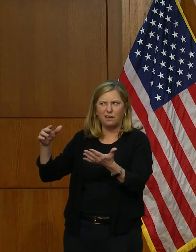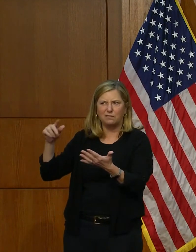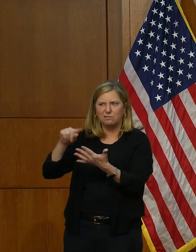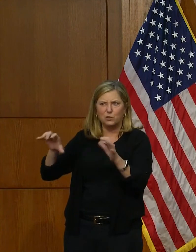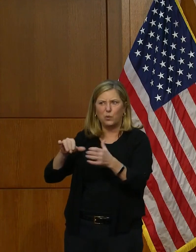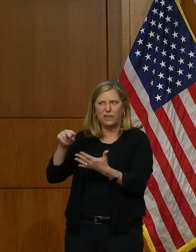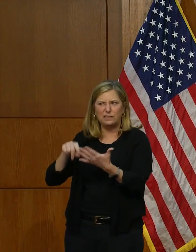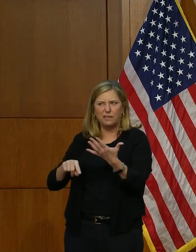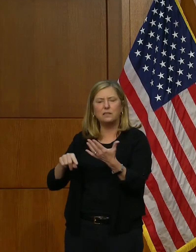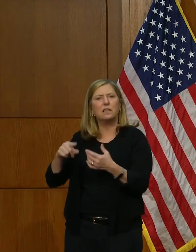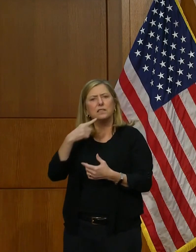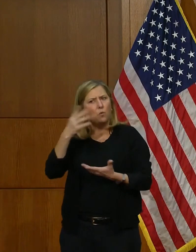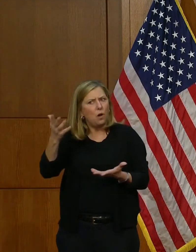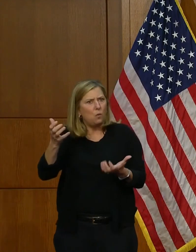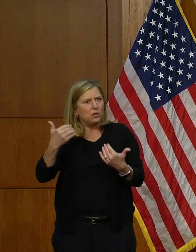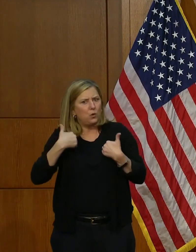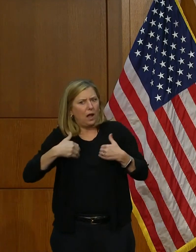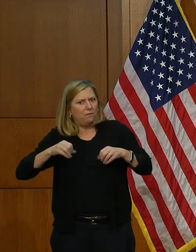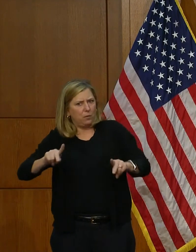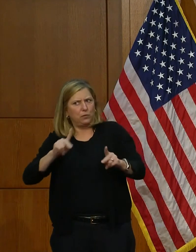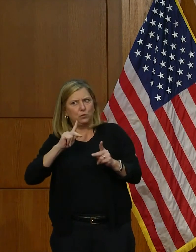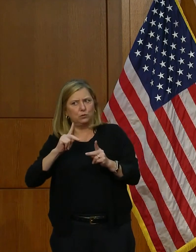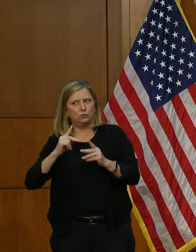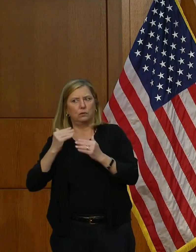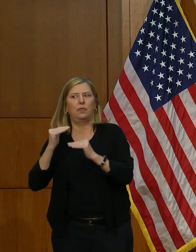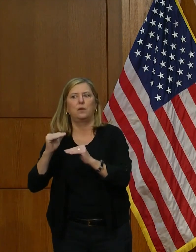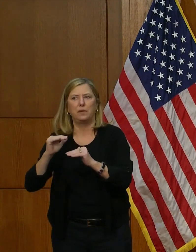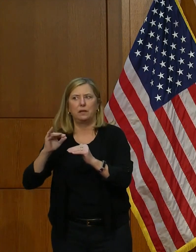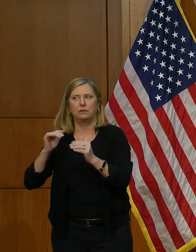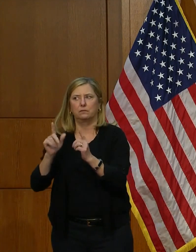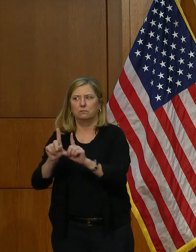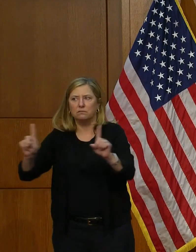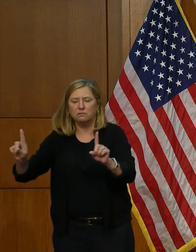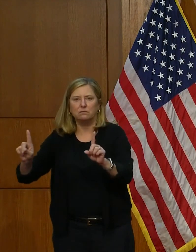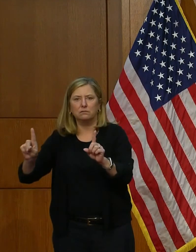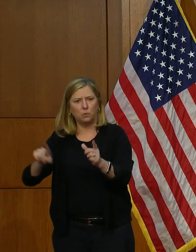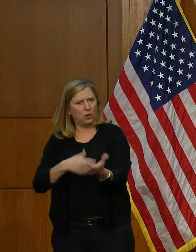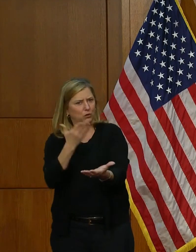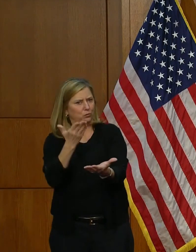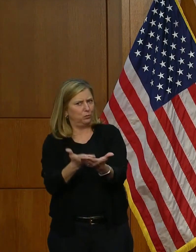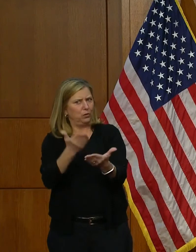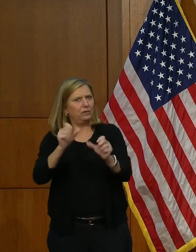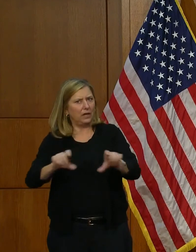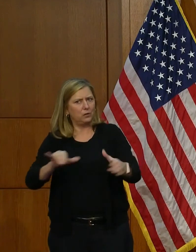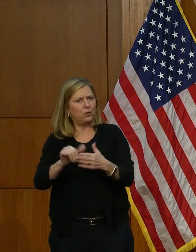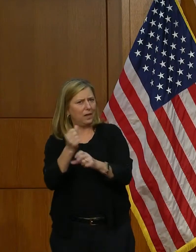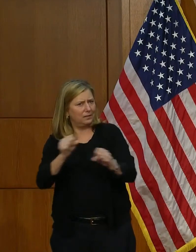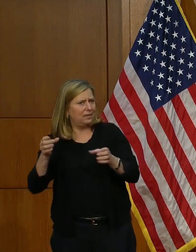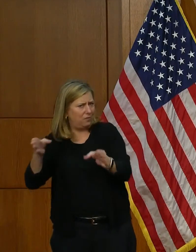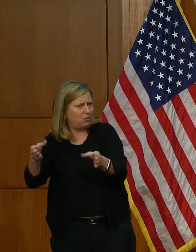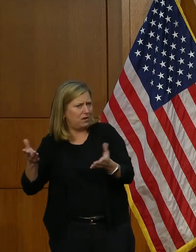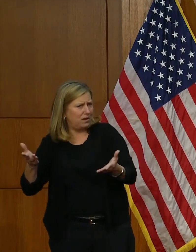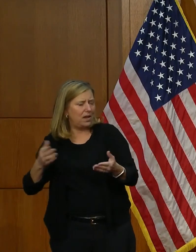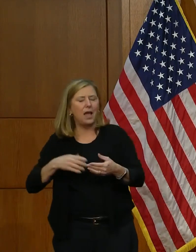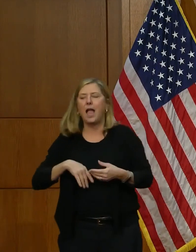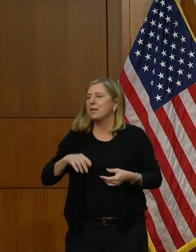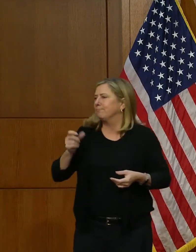THAT HAPPENED AT THE WEDDING. THEY WANT AN OPPORTUNITY TO AGAIN RESTRICT THEMSELVES TO